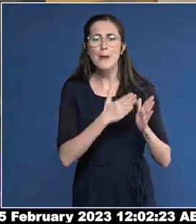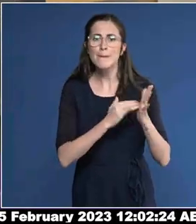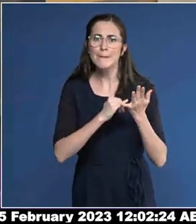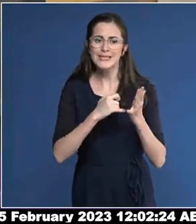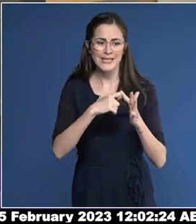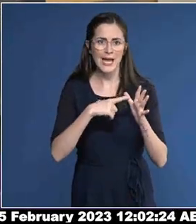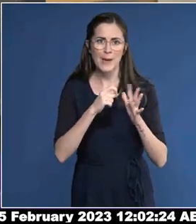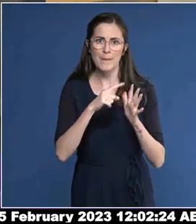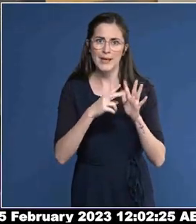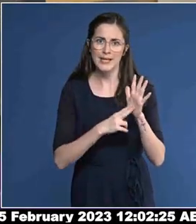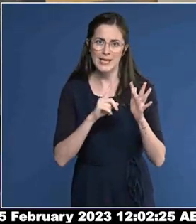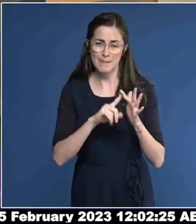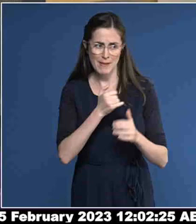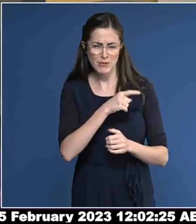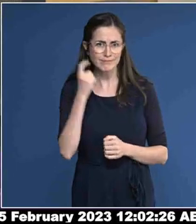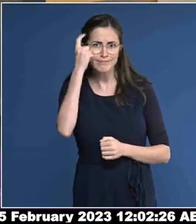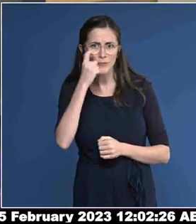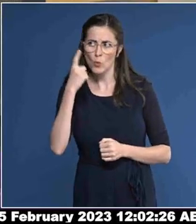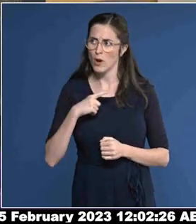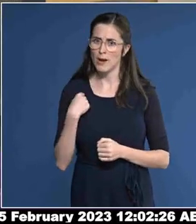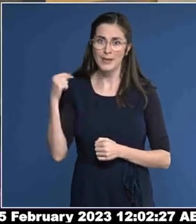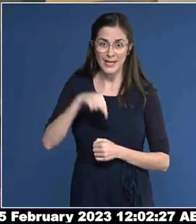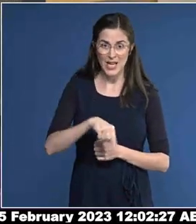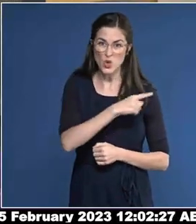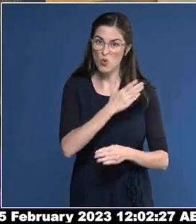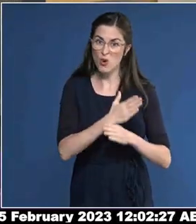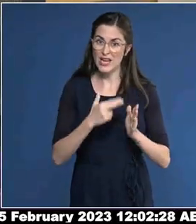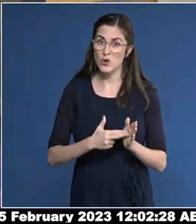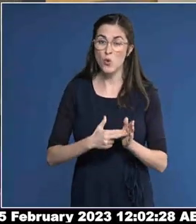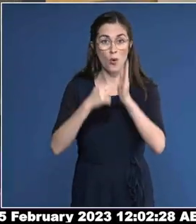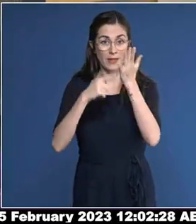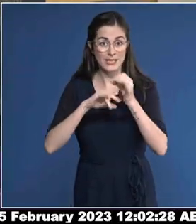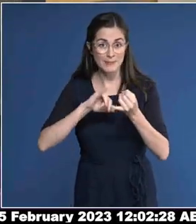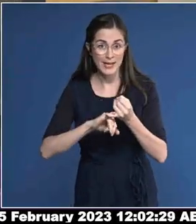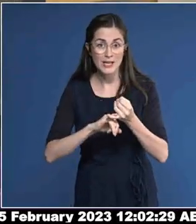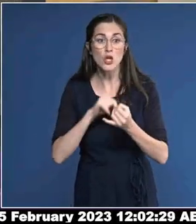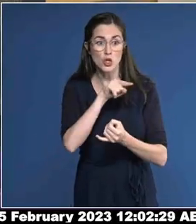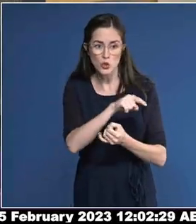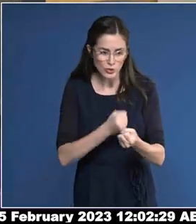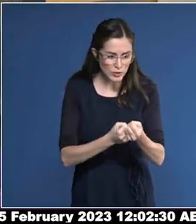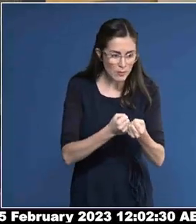You are a service in Northern Tasmania that supports 20 people with intellectual disability. MS KAPENE: That's correct.